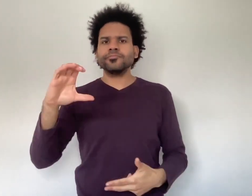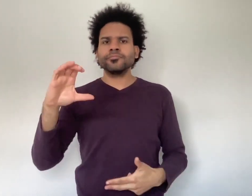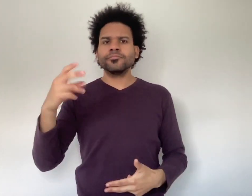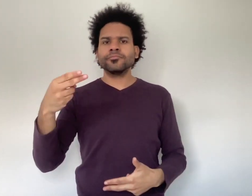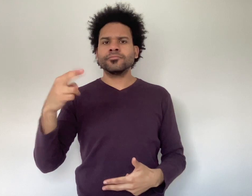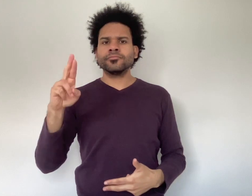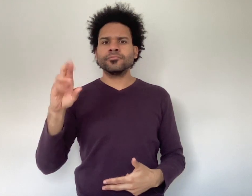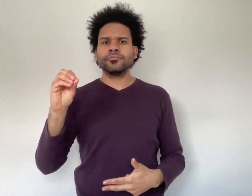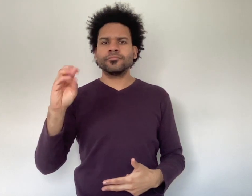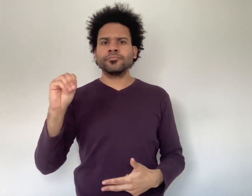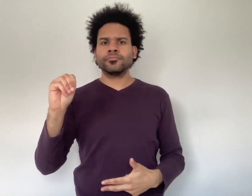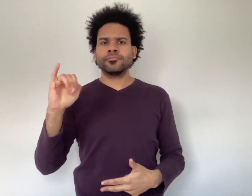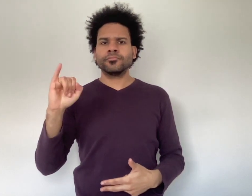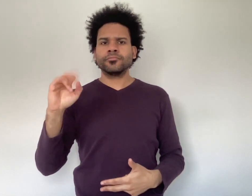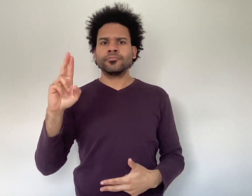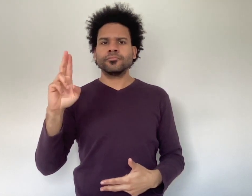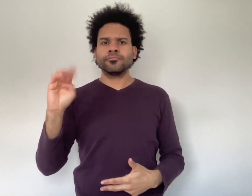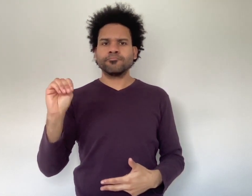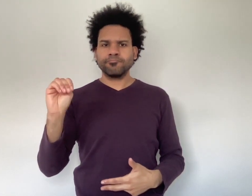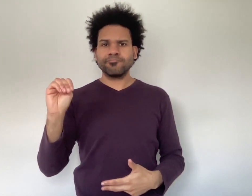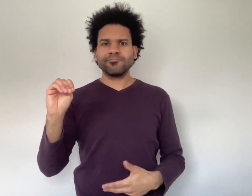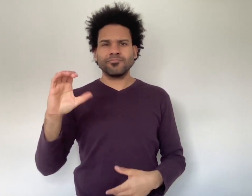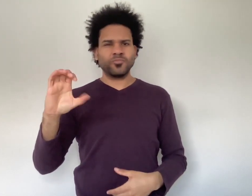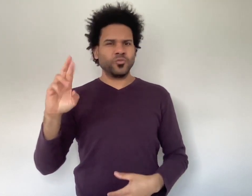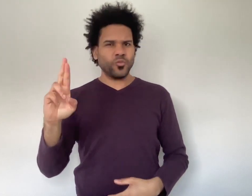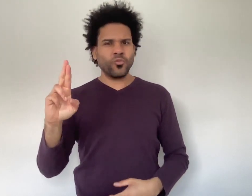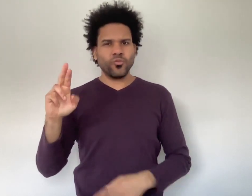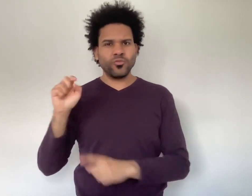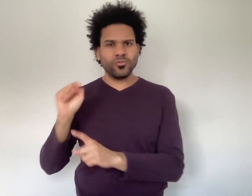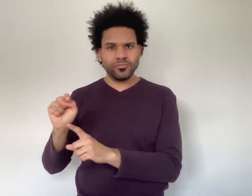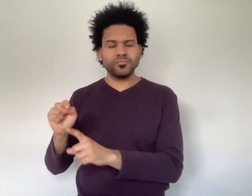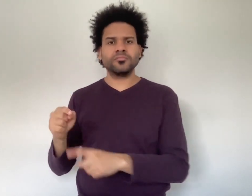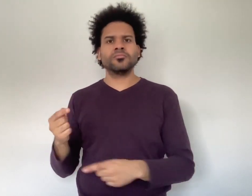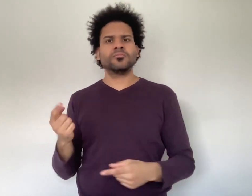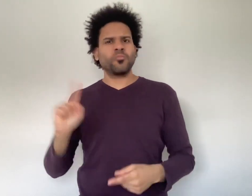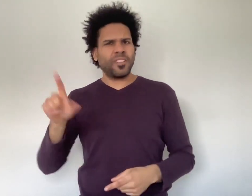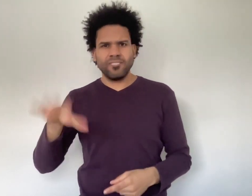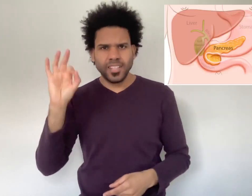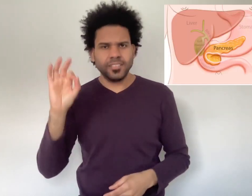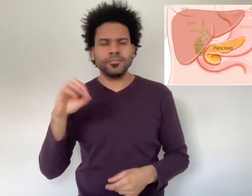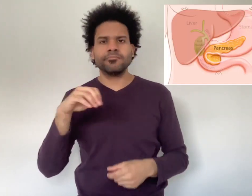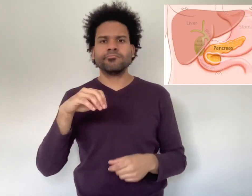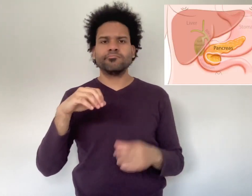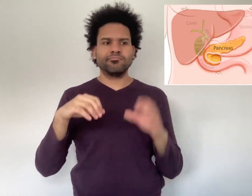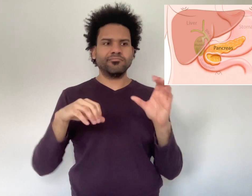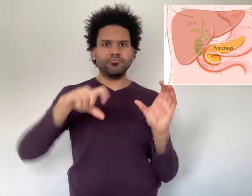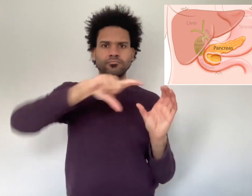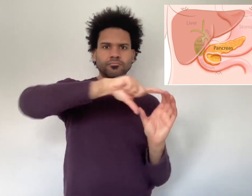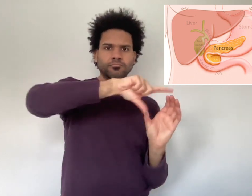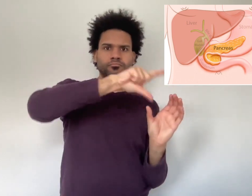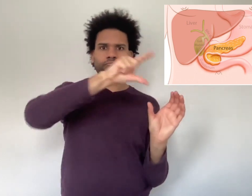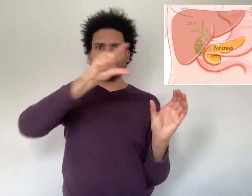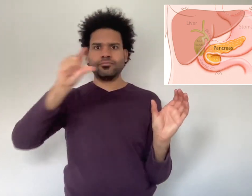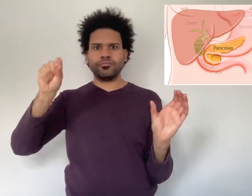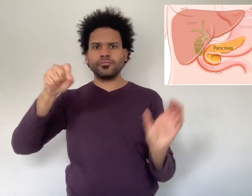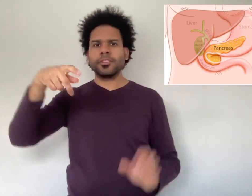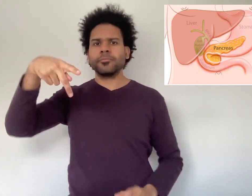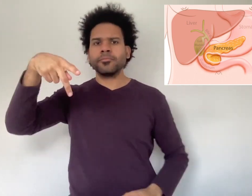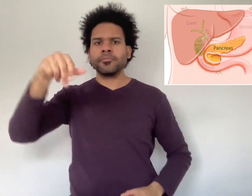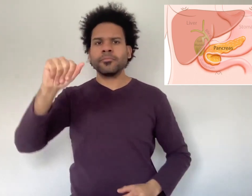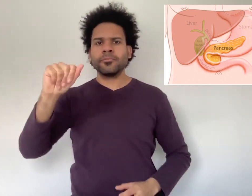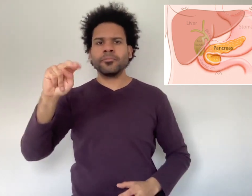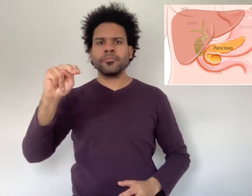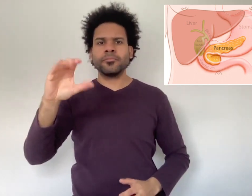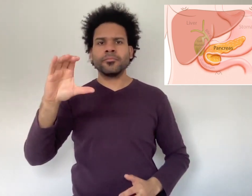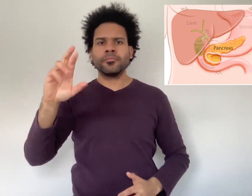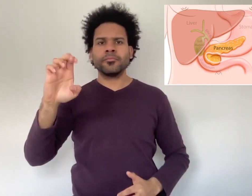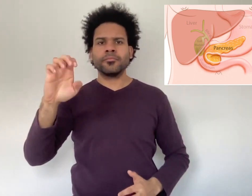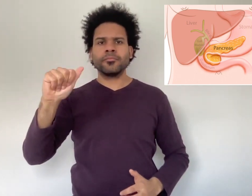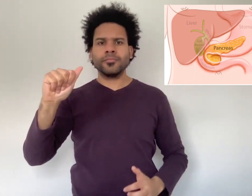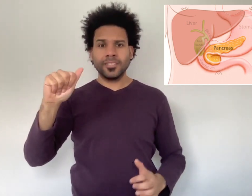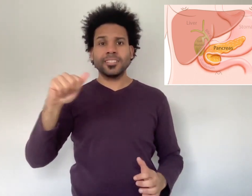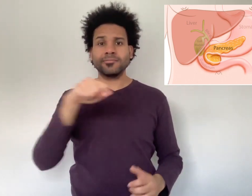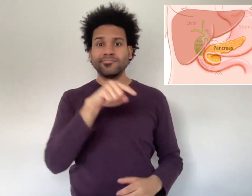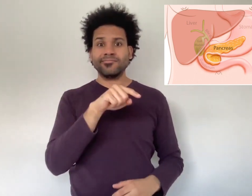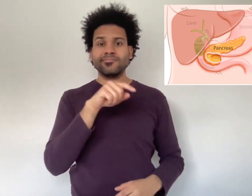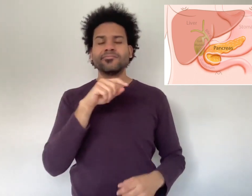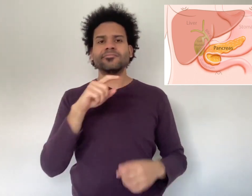First, chromium (Cr) is located in the pancreas.